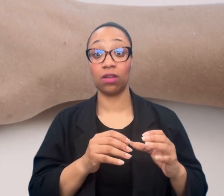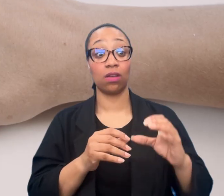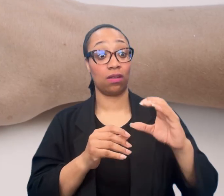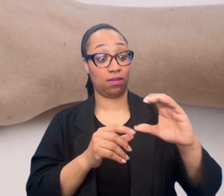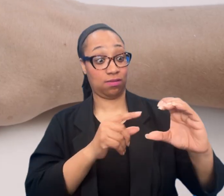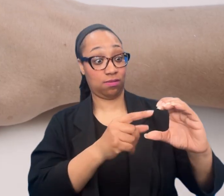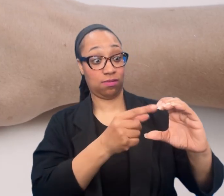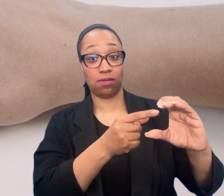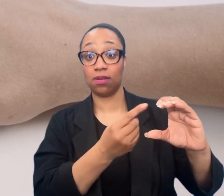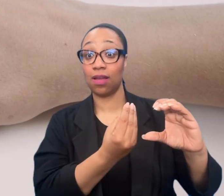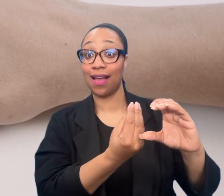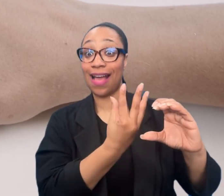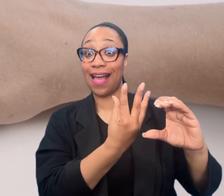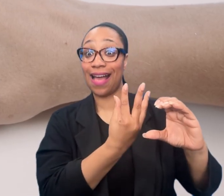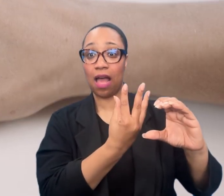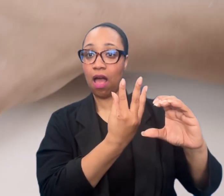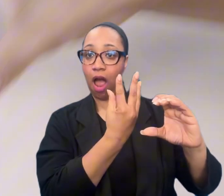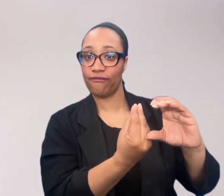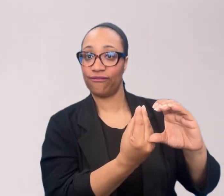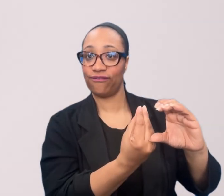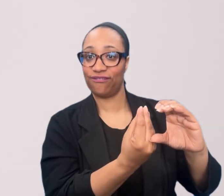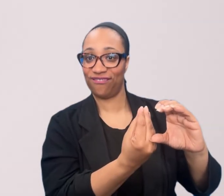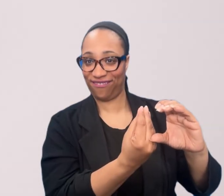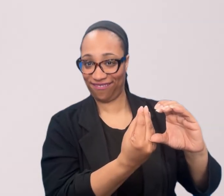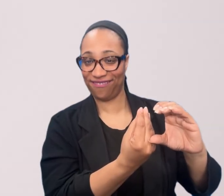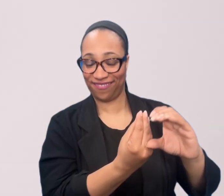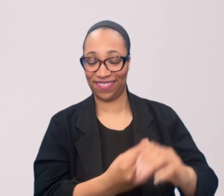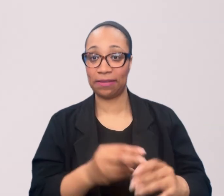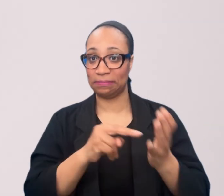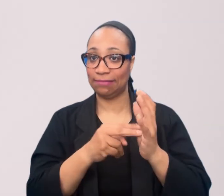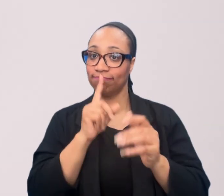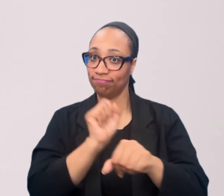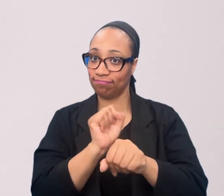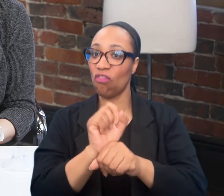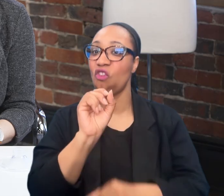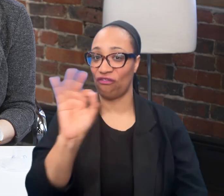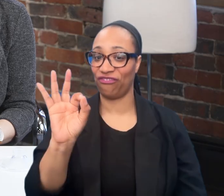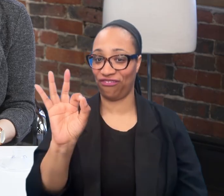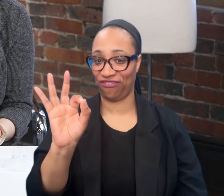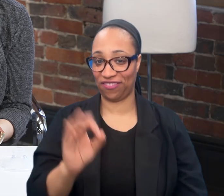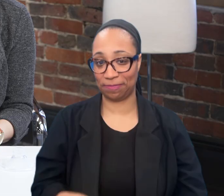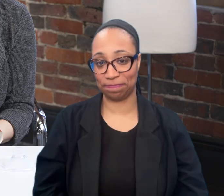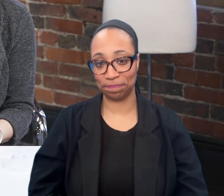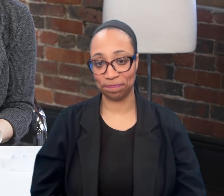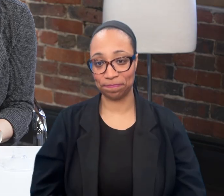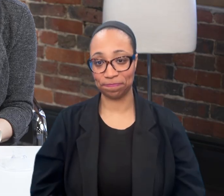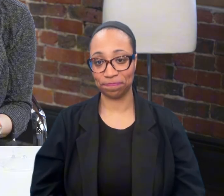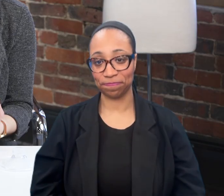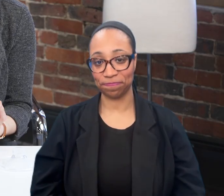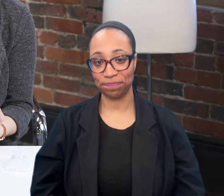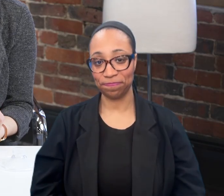pump off you just press and hold and the screen will go off cleaning the Discreet Duo is pretty